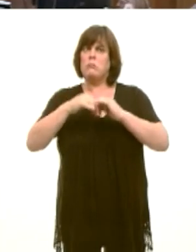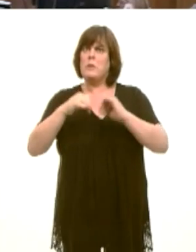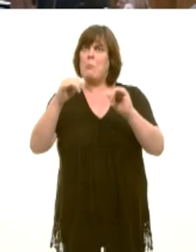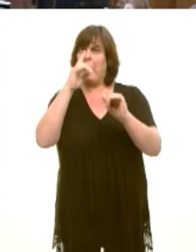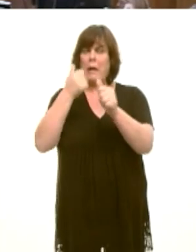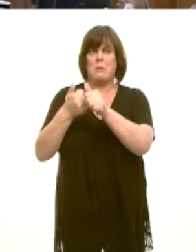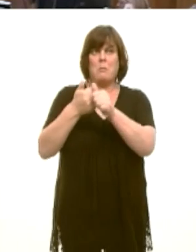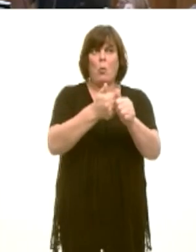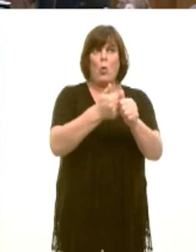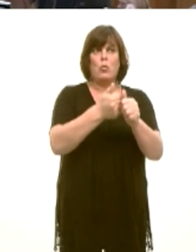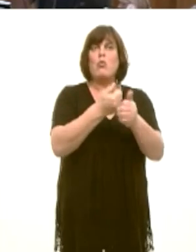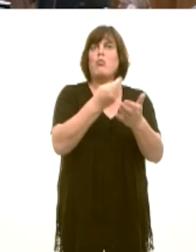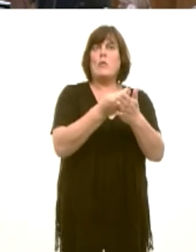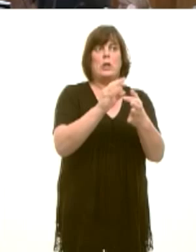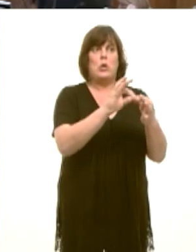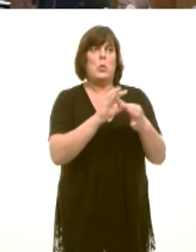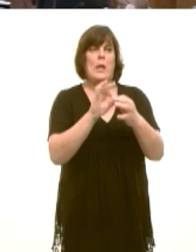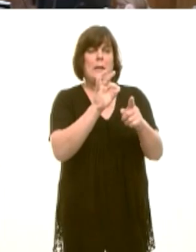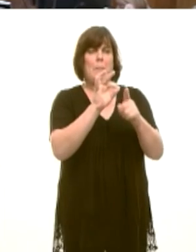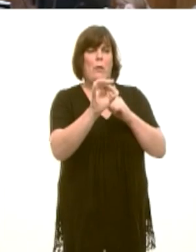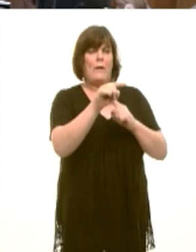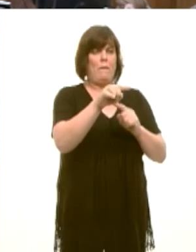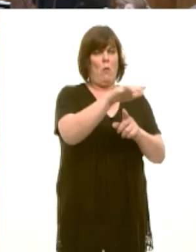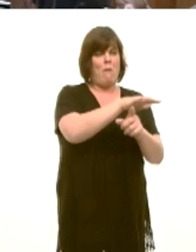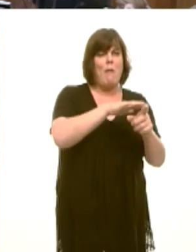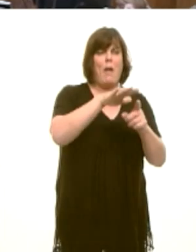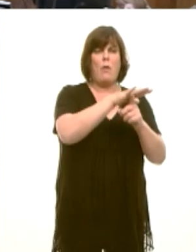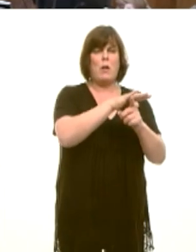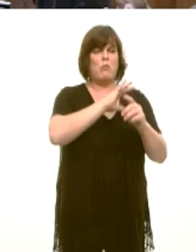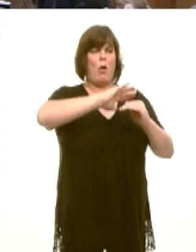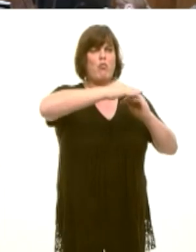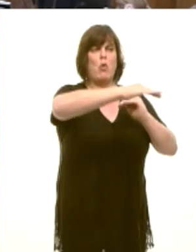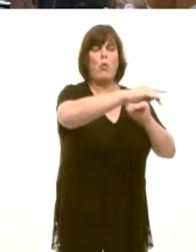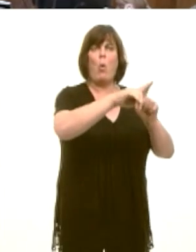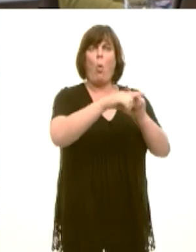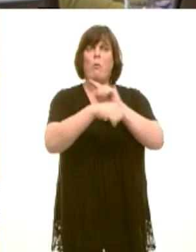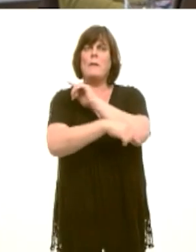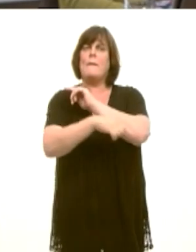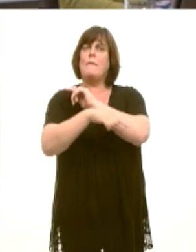Wales, particularly in our rural and more disadvantaged areas?